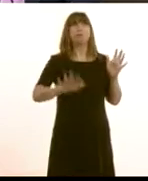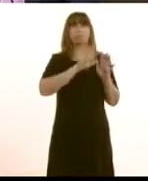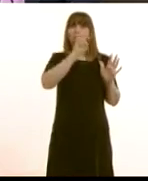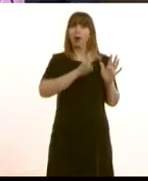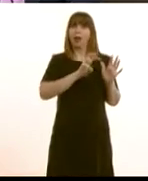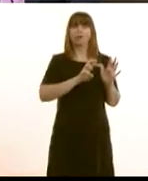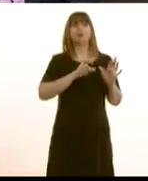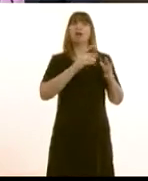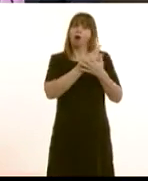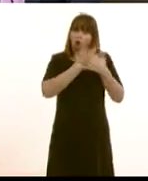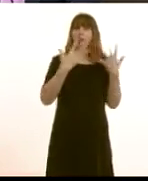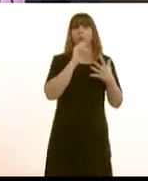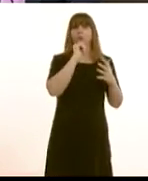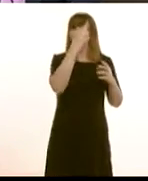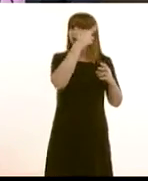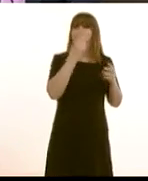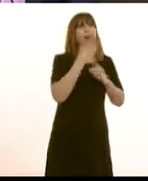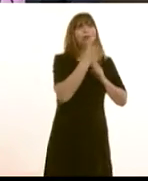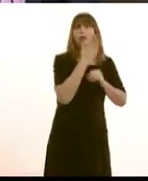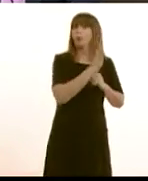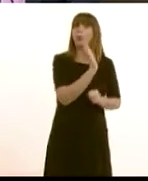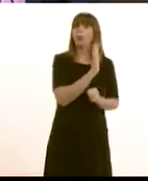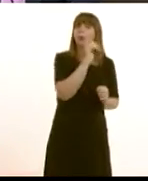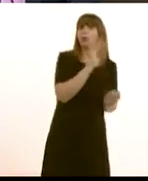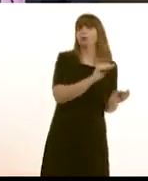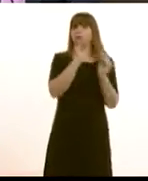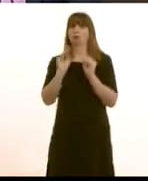a considerable number of these people into primary care for treatment via one or more